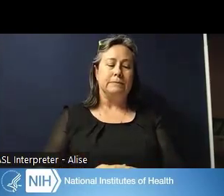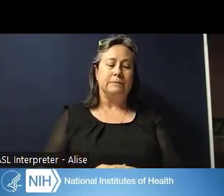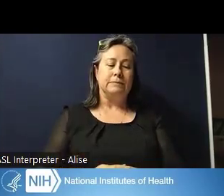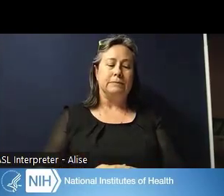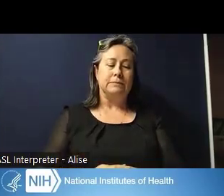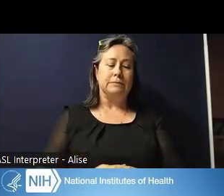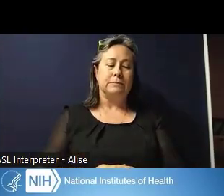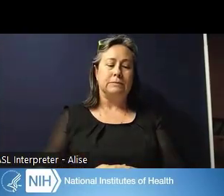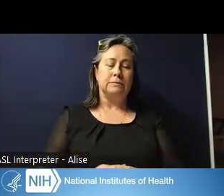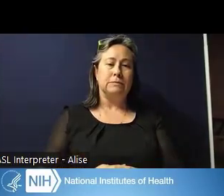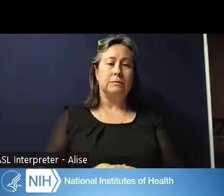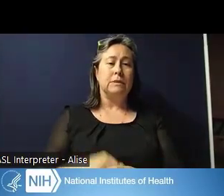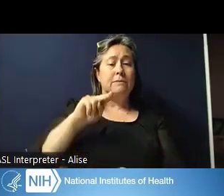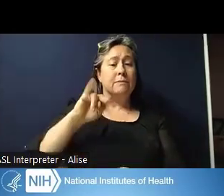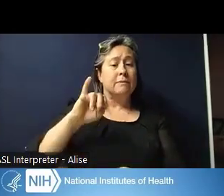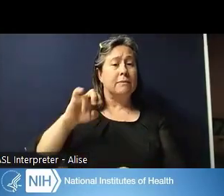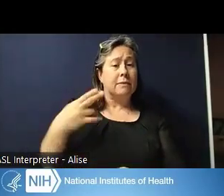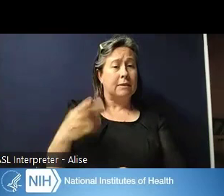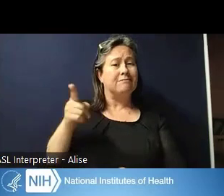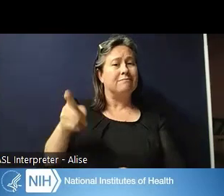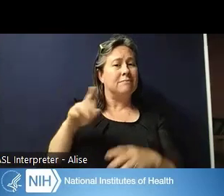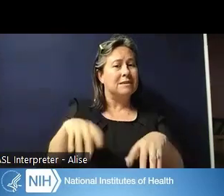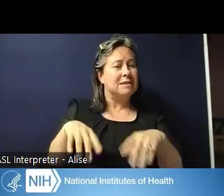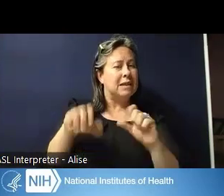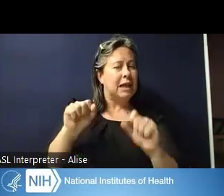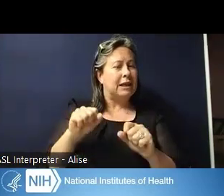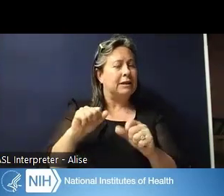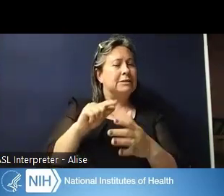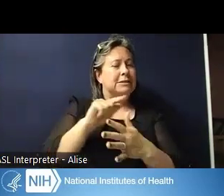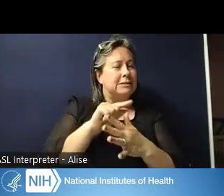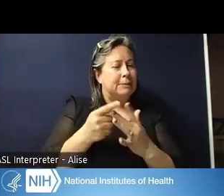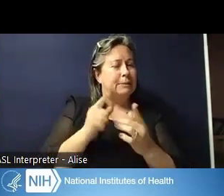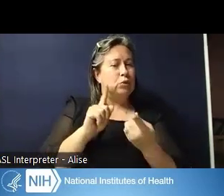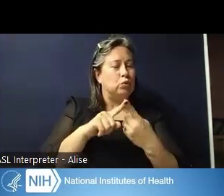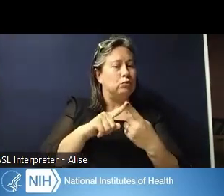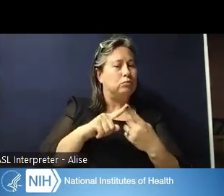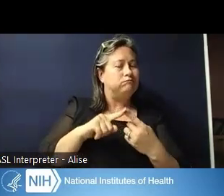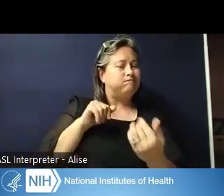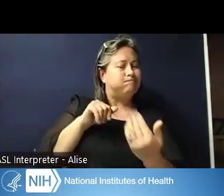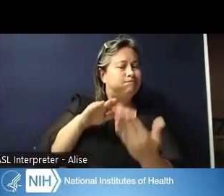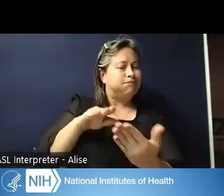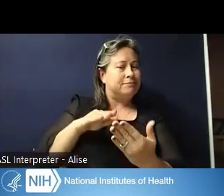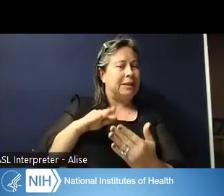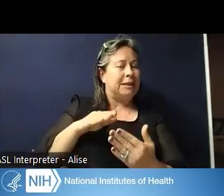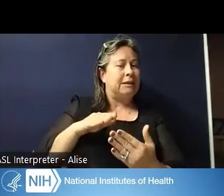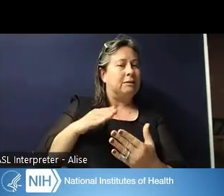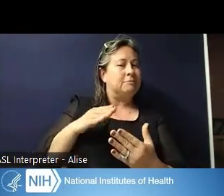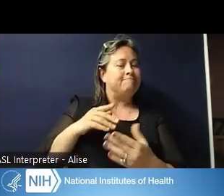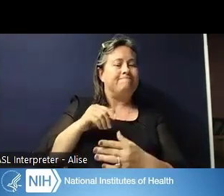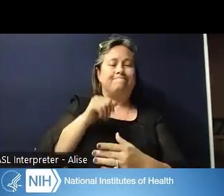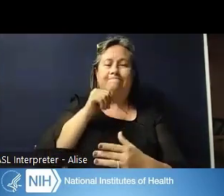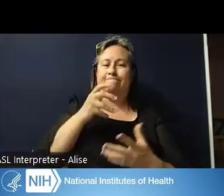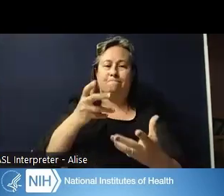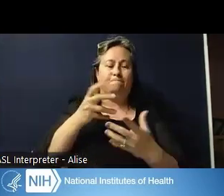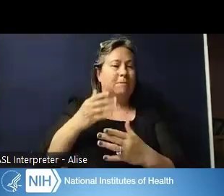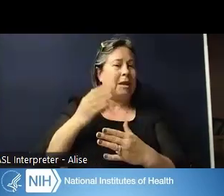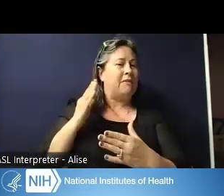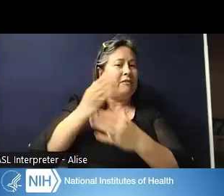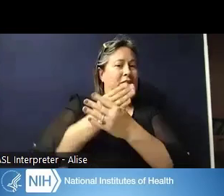NIH has taken steps to address inappropriate interference by foreign governments, institutions and researchers